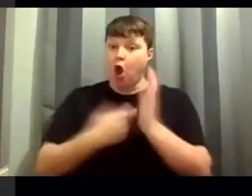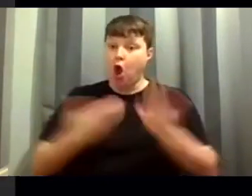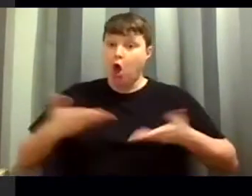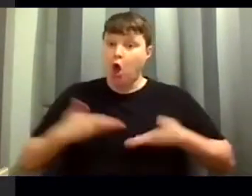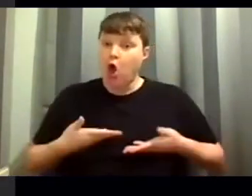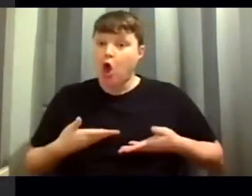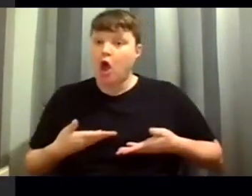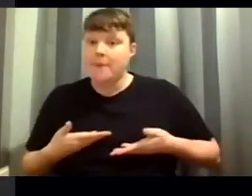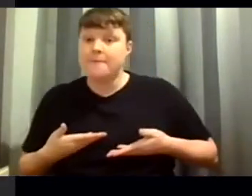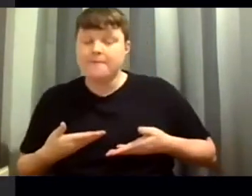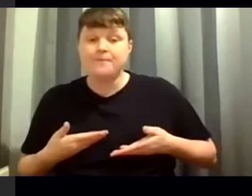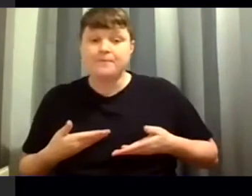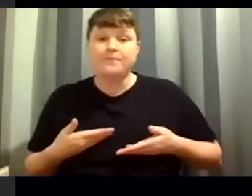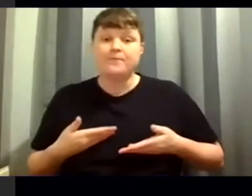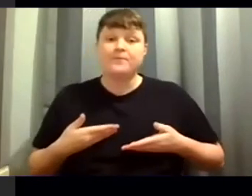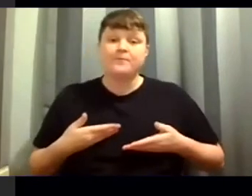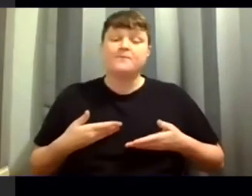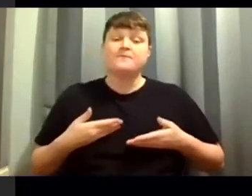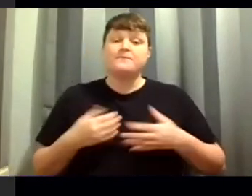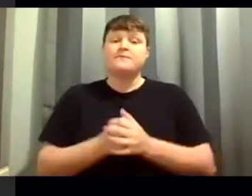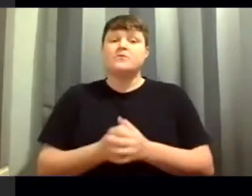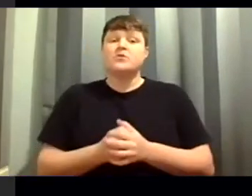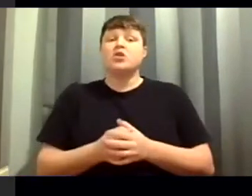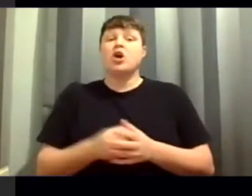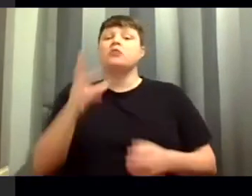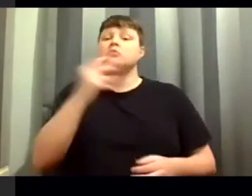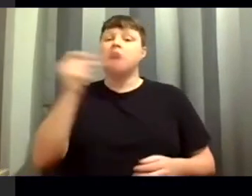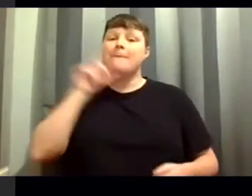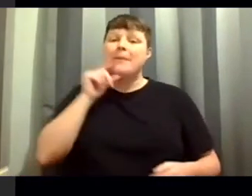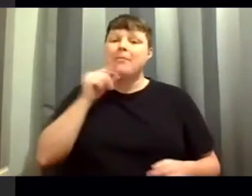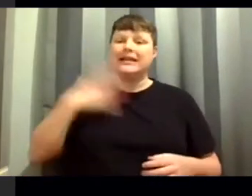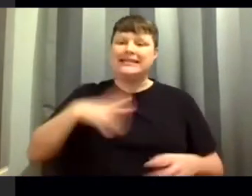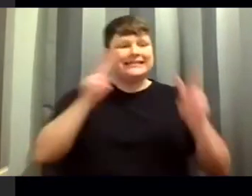(Yeah, I've really have found that some people need to see a picture to get it. That's something